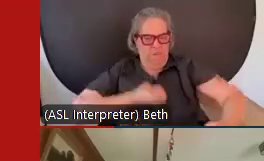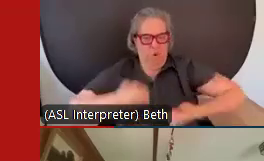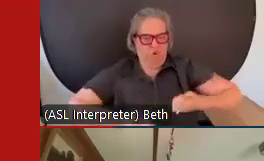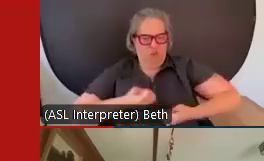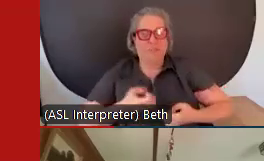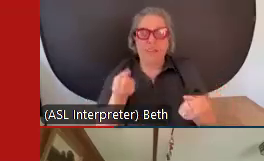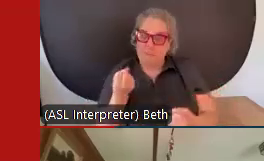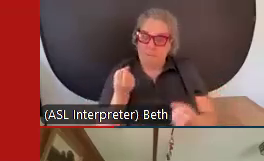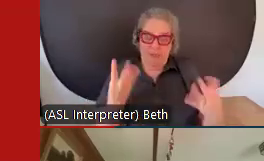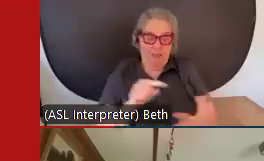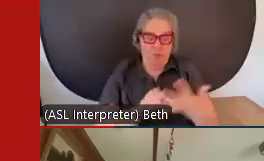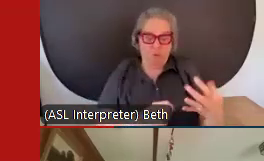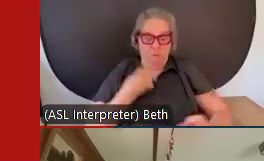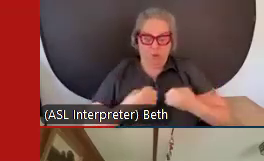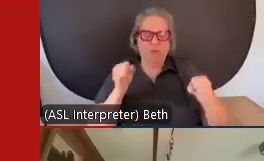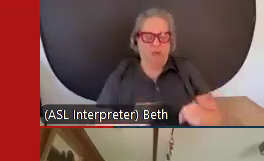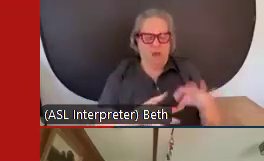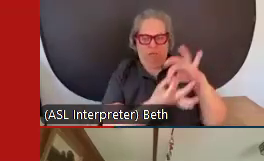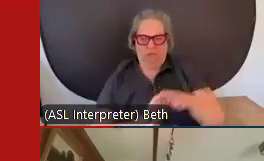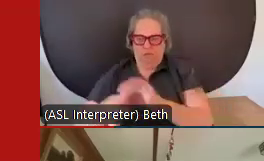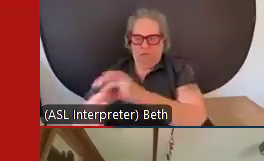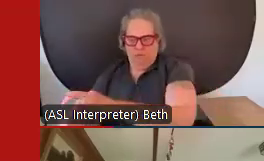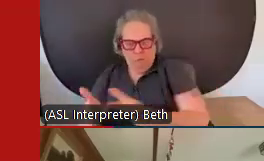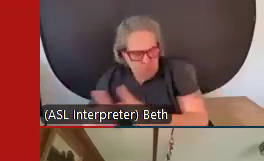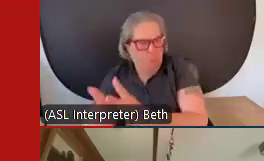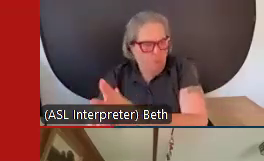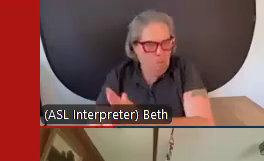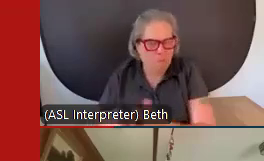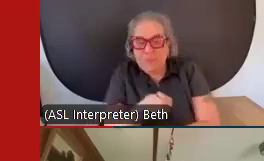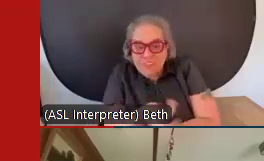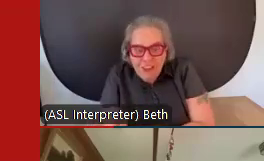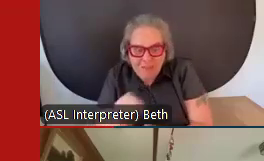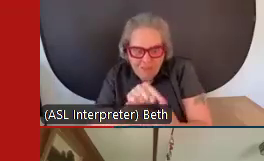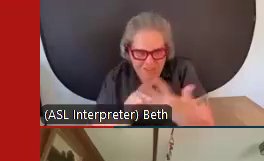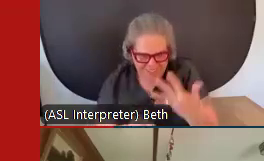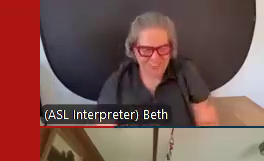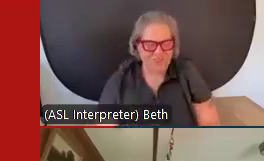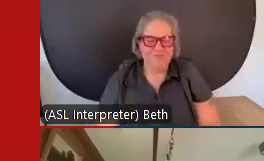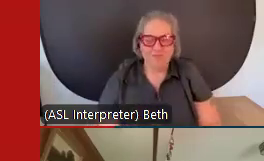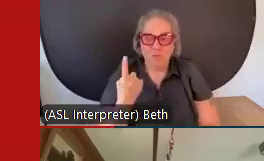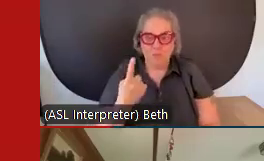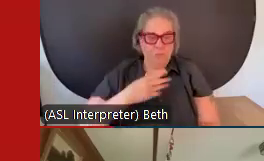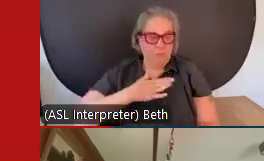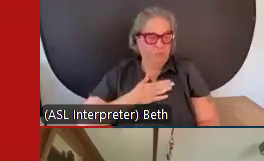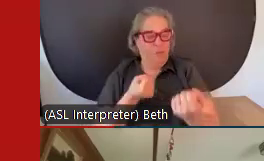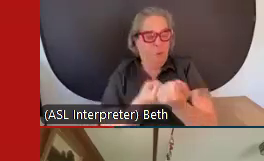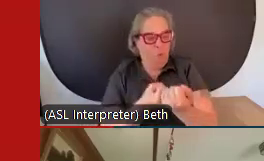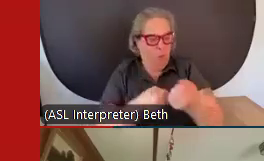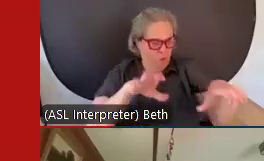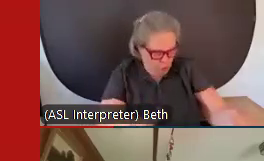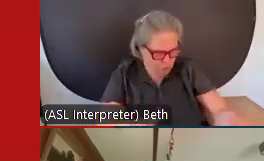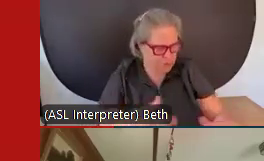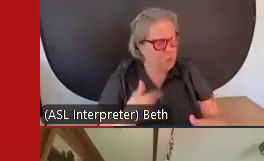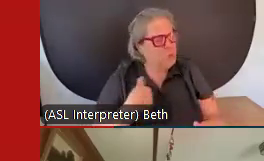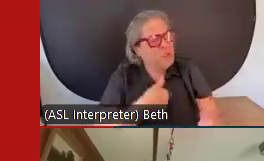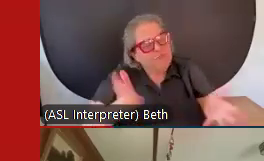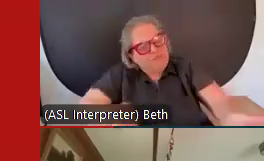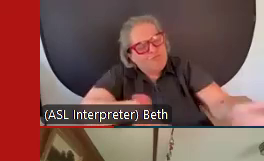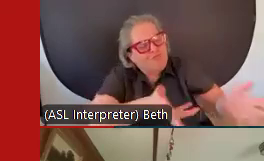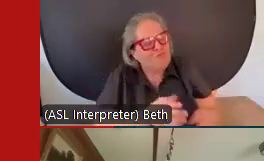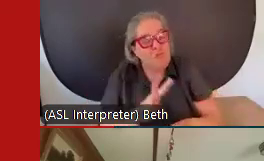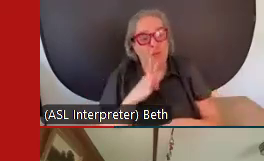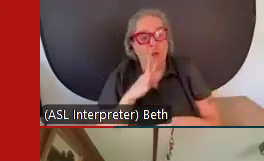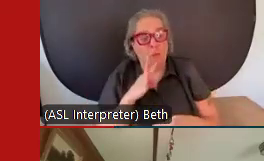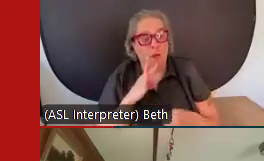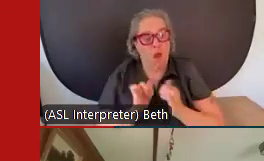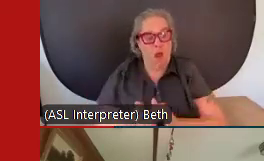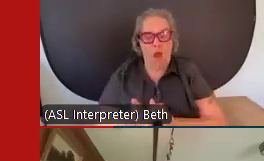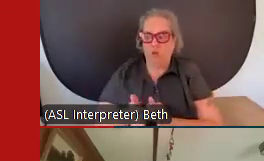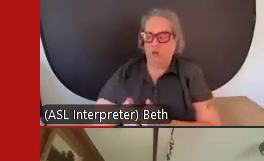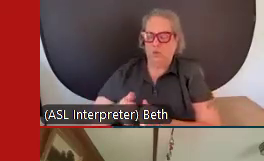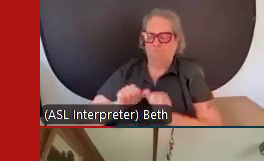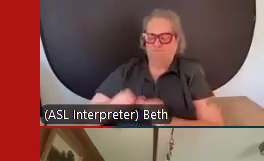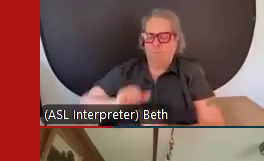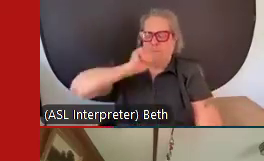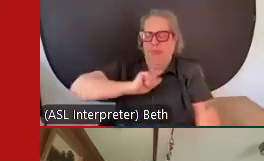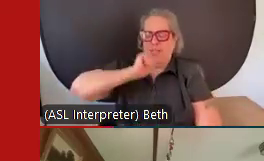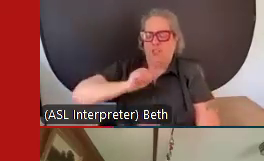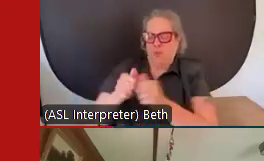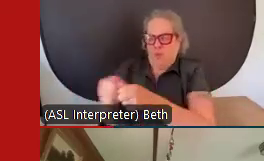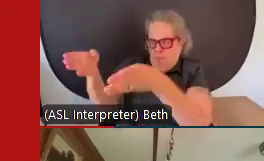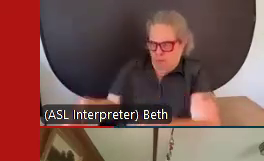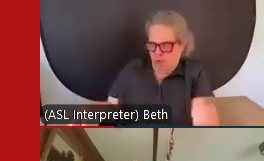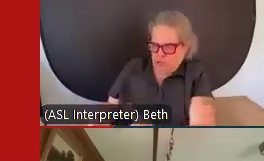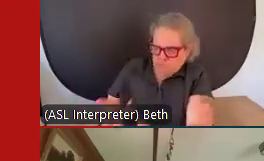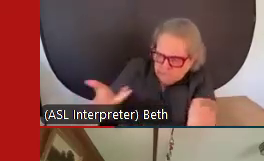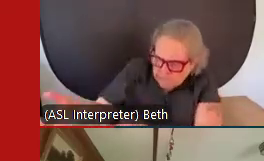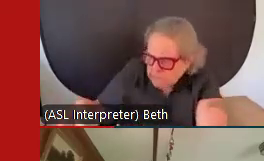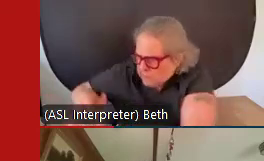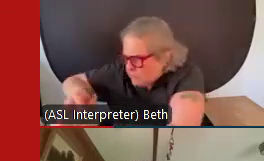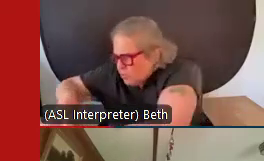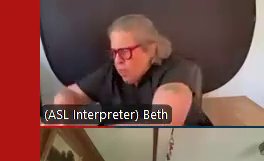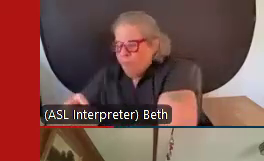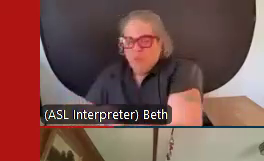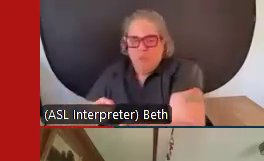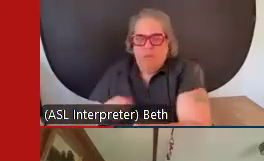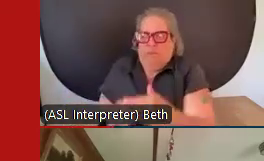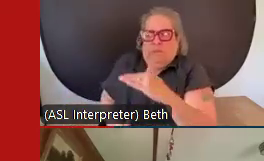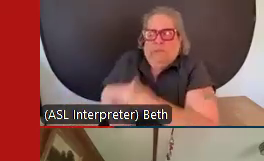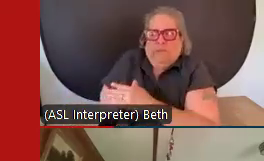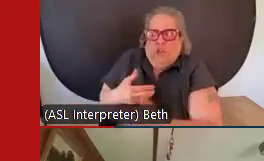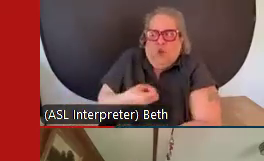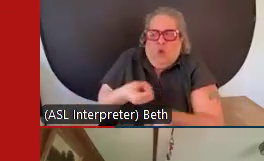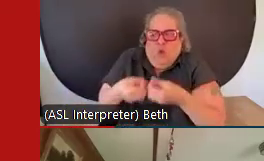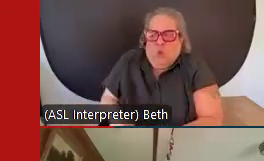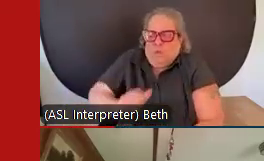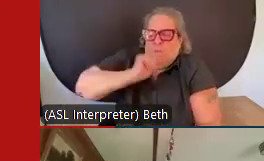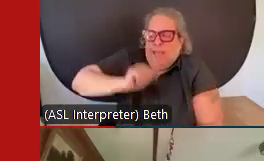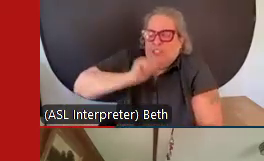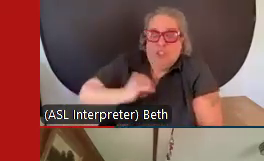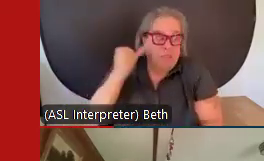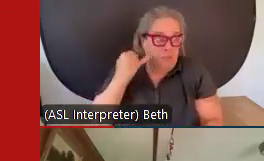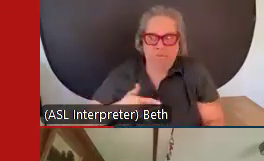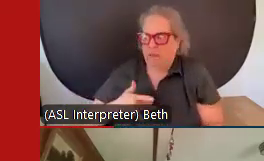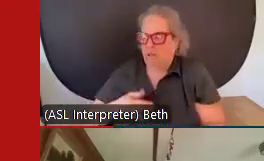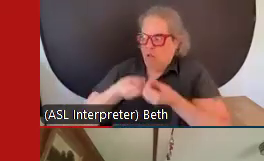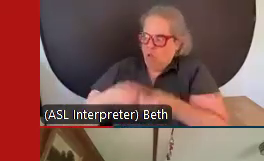So for example, some time ago, when I was running a caregiver support group and we were talking about how trying to sort of not lose patience with your loved one, and many of these caregivers would then go on to say, that would immediately make them feel guilty.